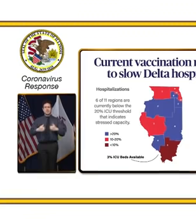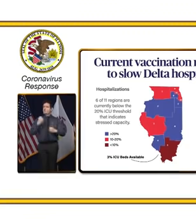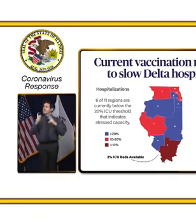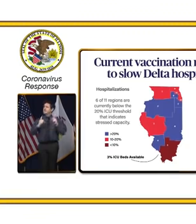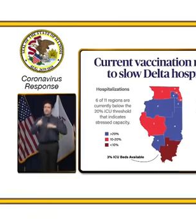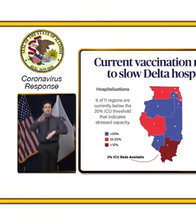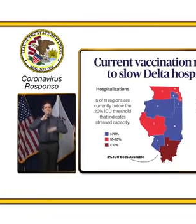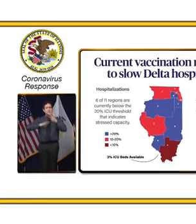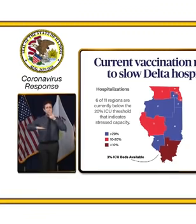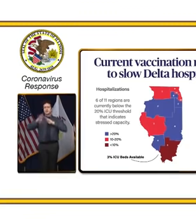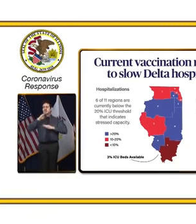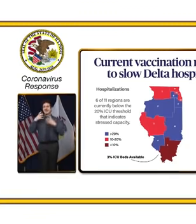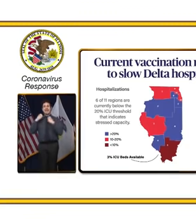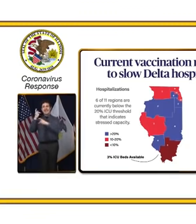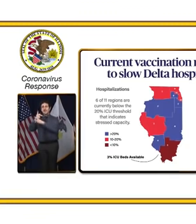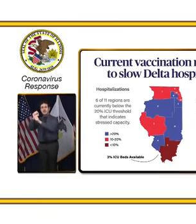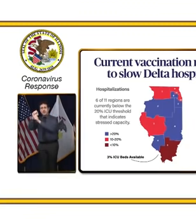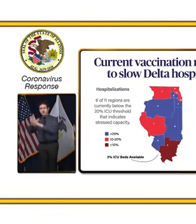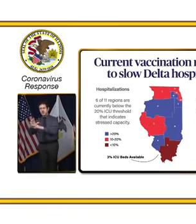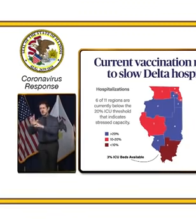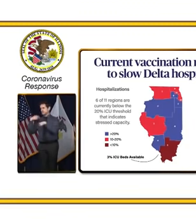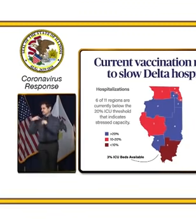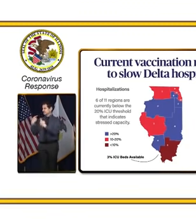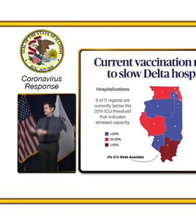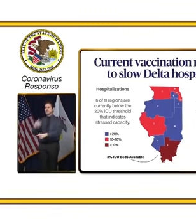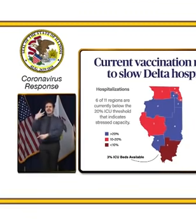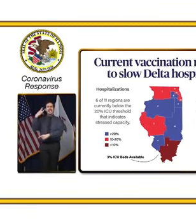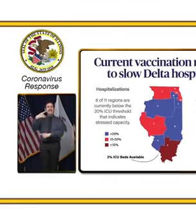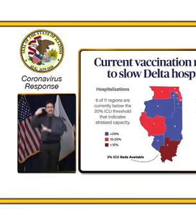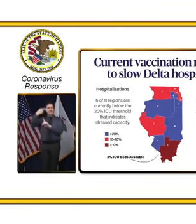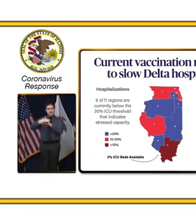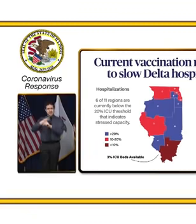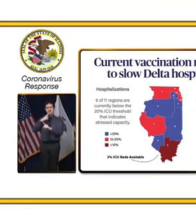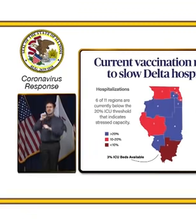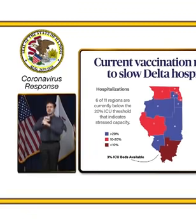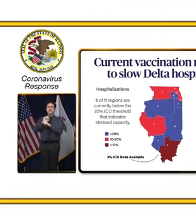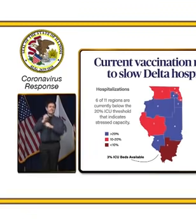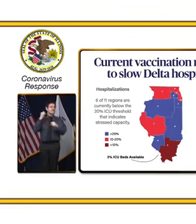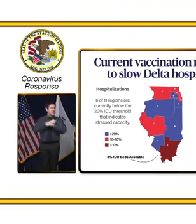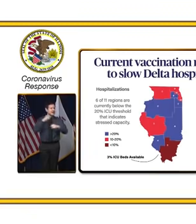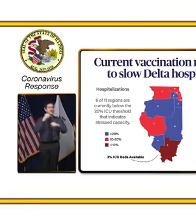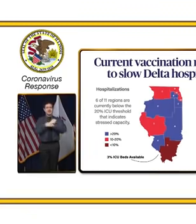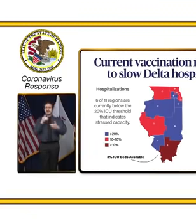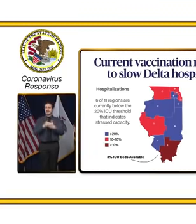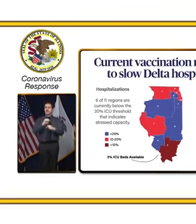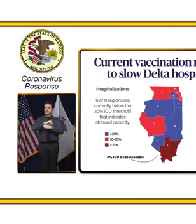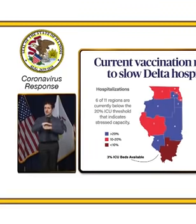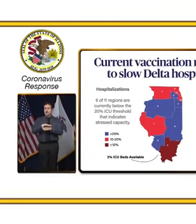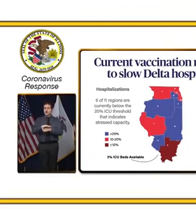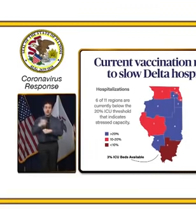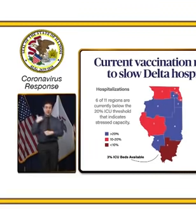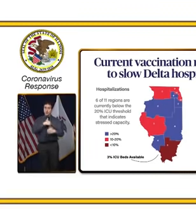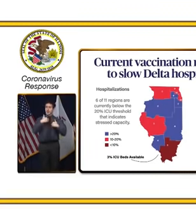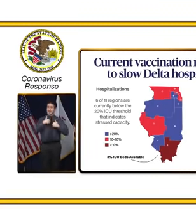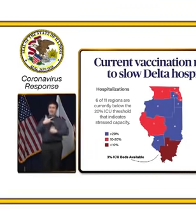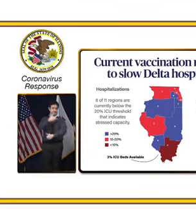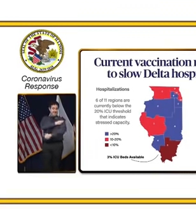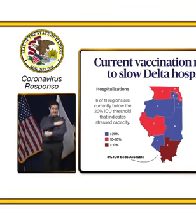frustrating this must be for them They've spent eighteen